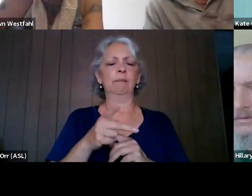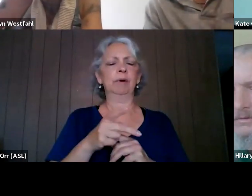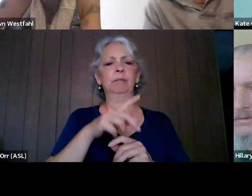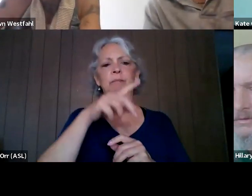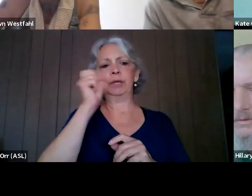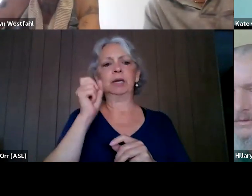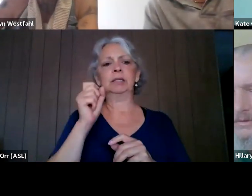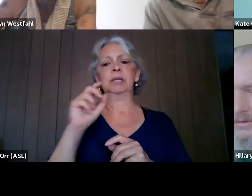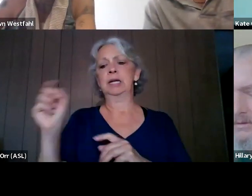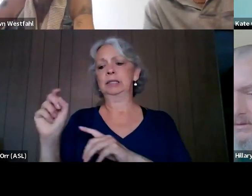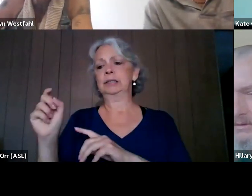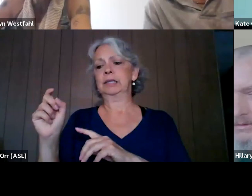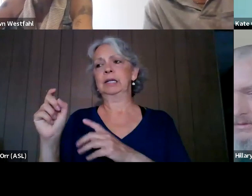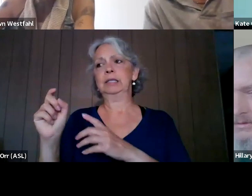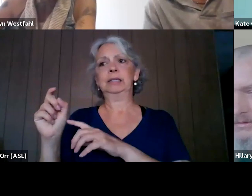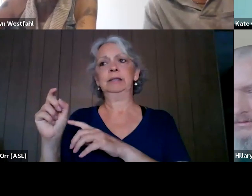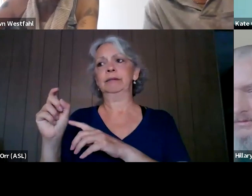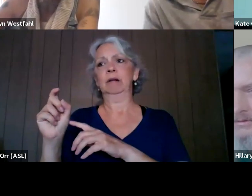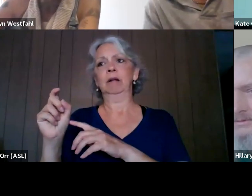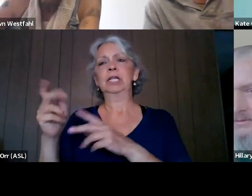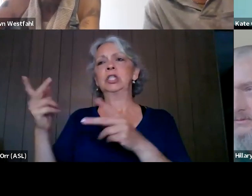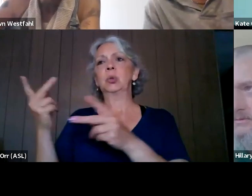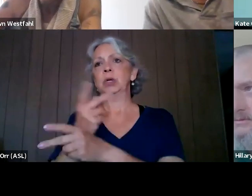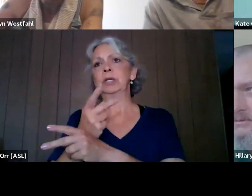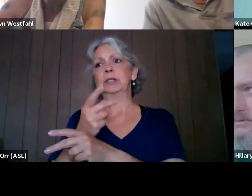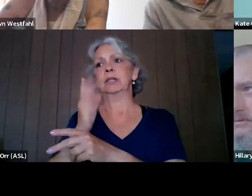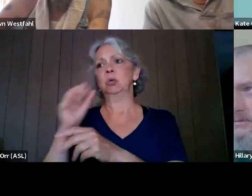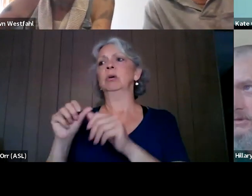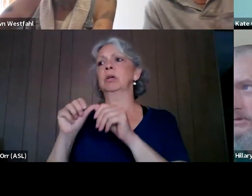it'll keep you from falling into that cycle of pure insanity